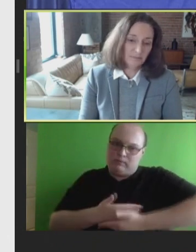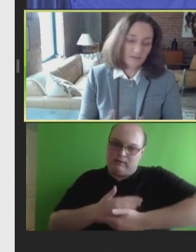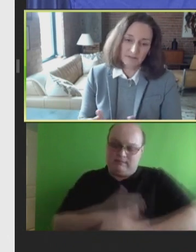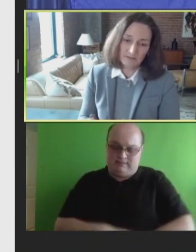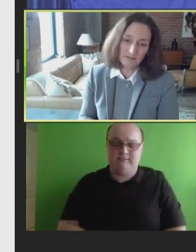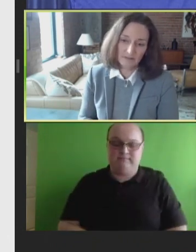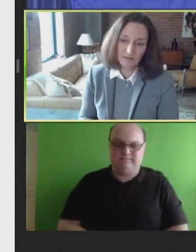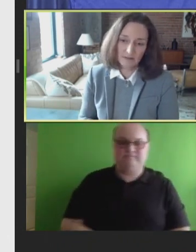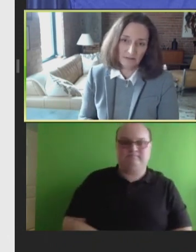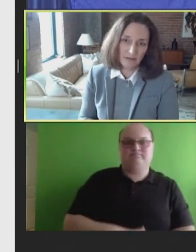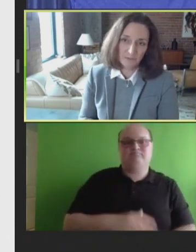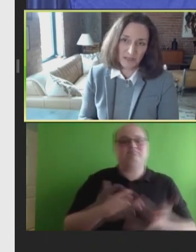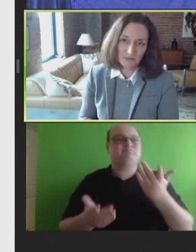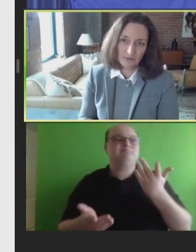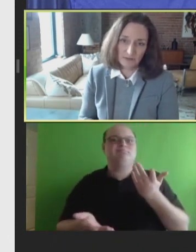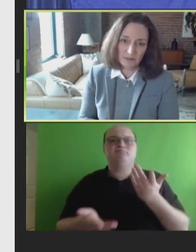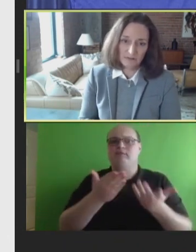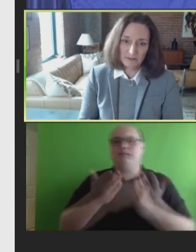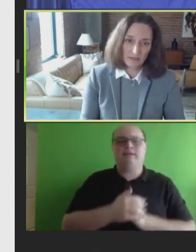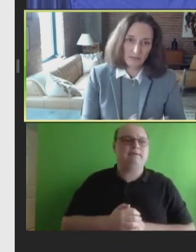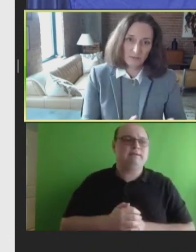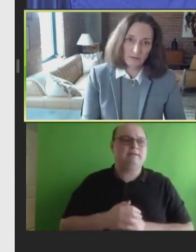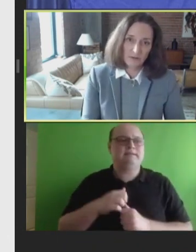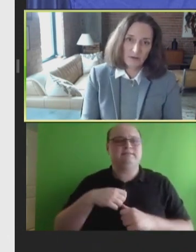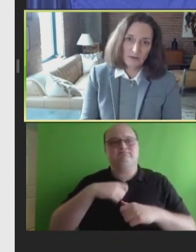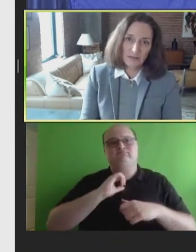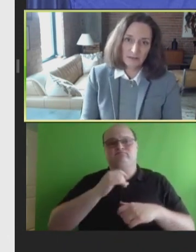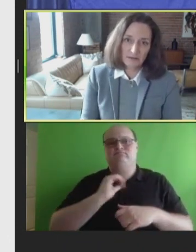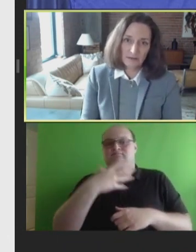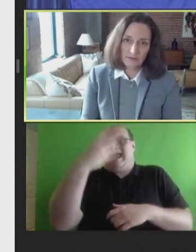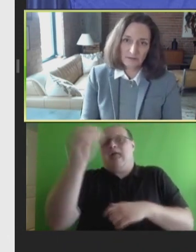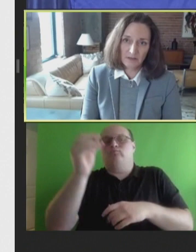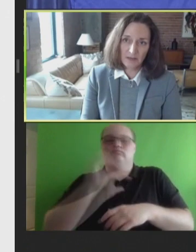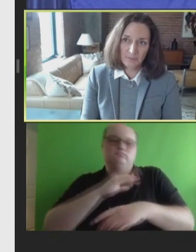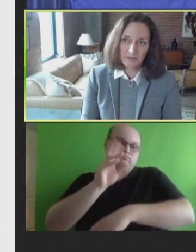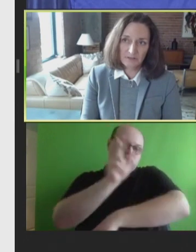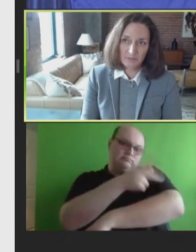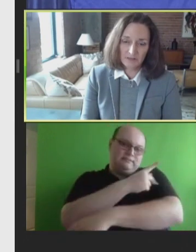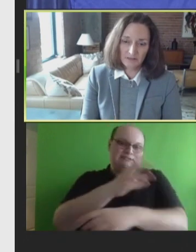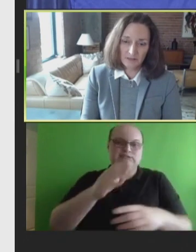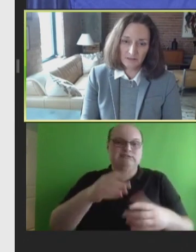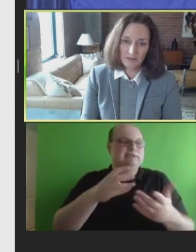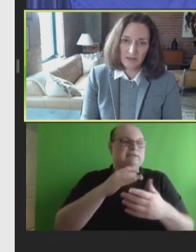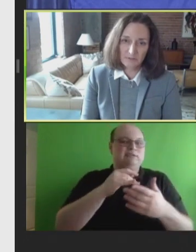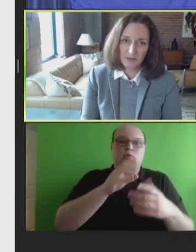either if it's in the outpatient clinical setting or again, if it happens to be in the